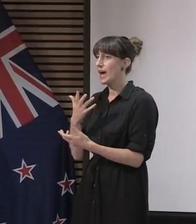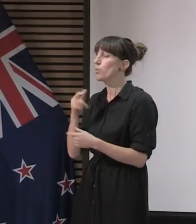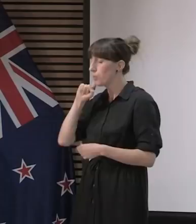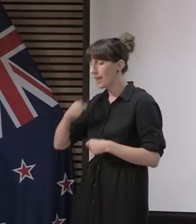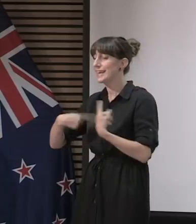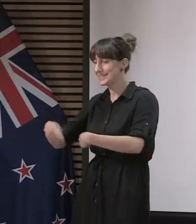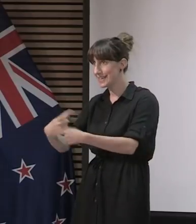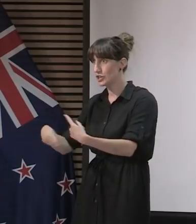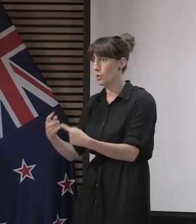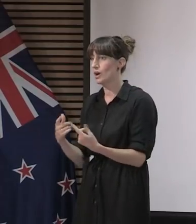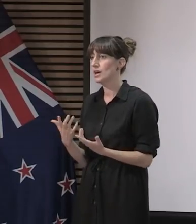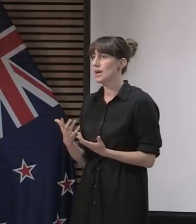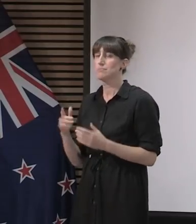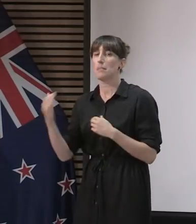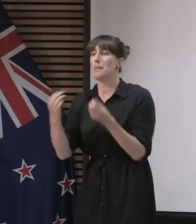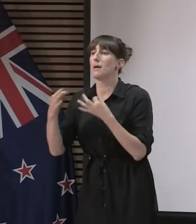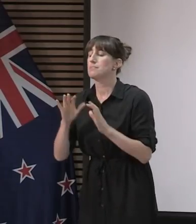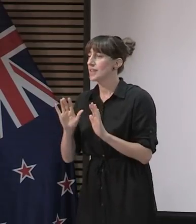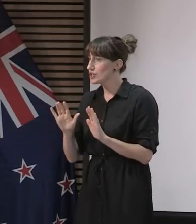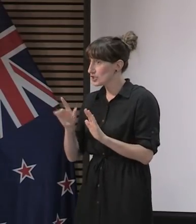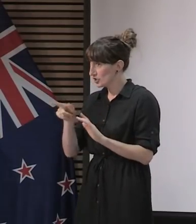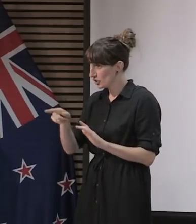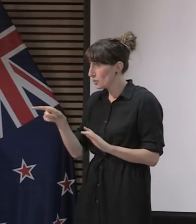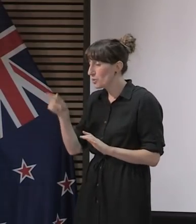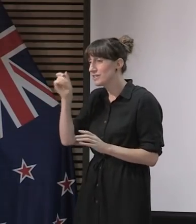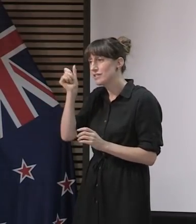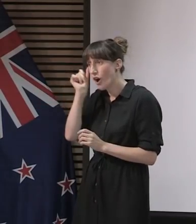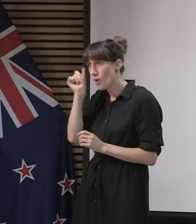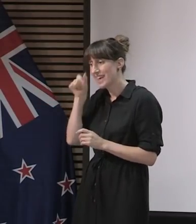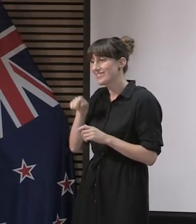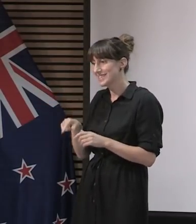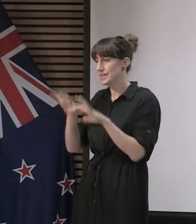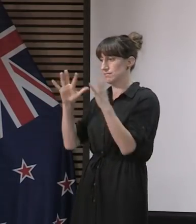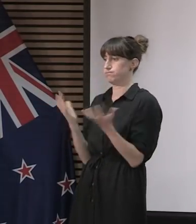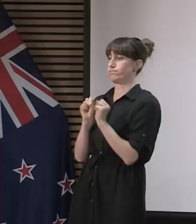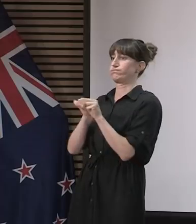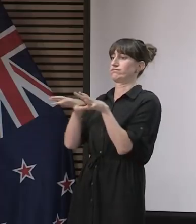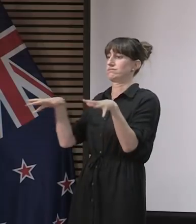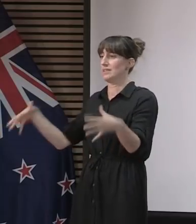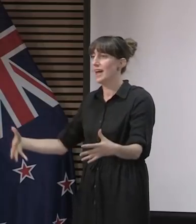You recognise that in a pandemic more people are coming forward all at once when we started that programme early.